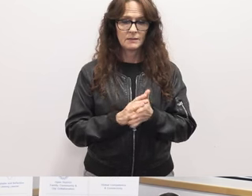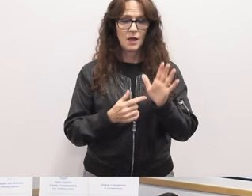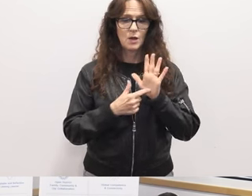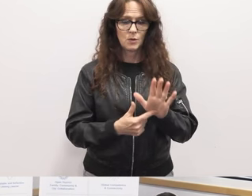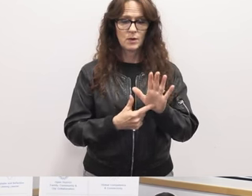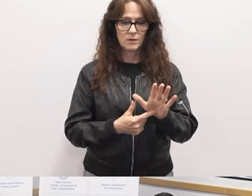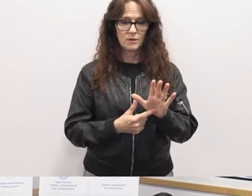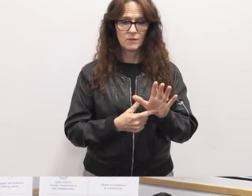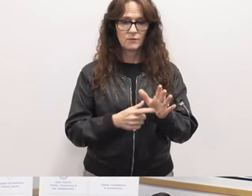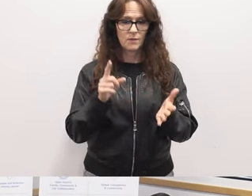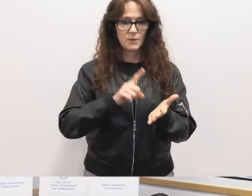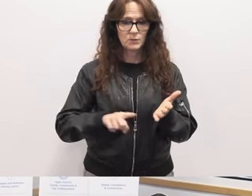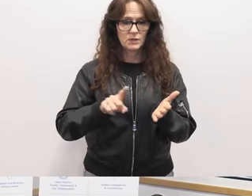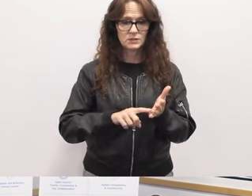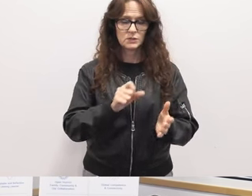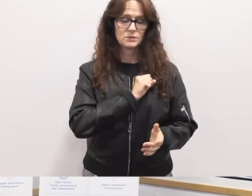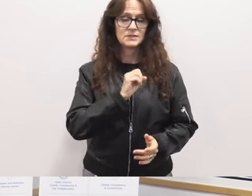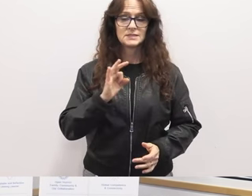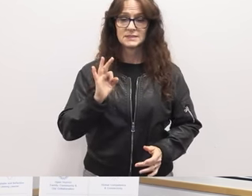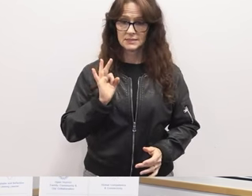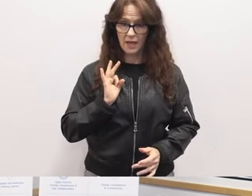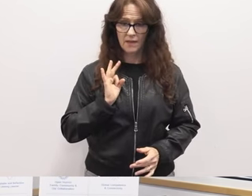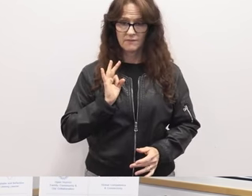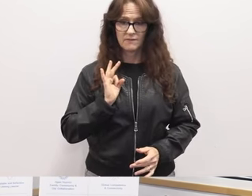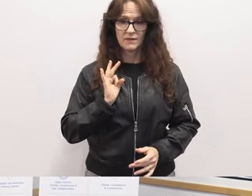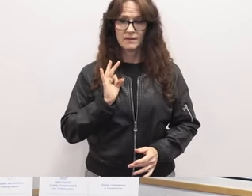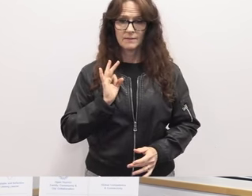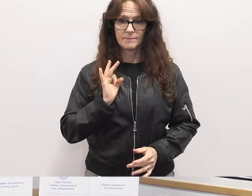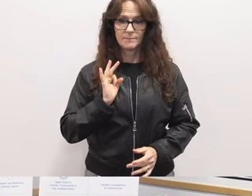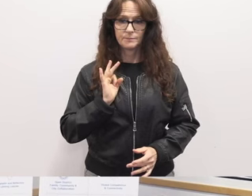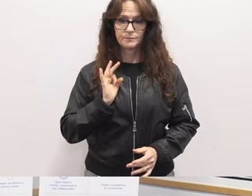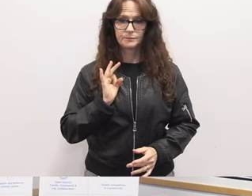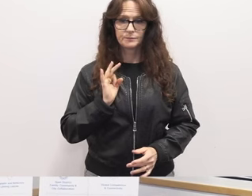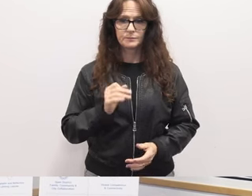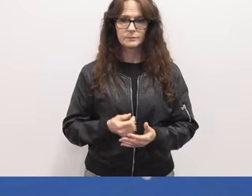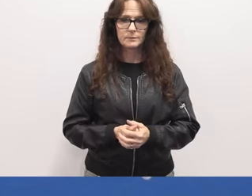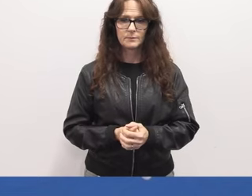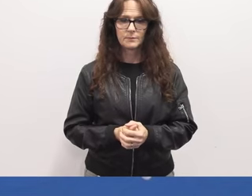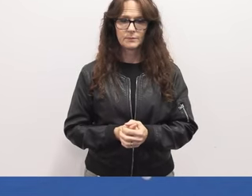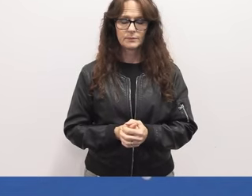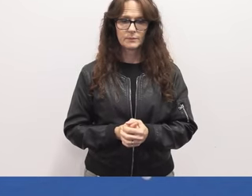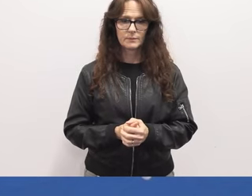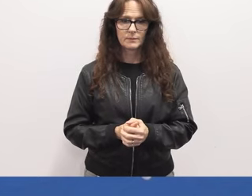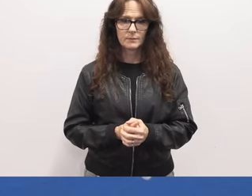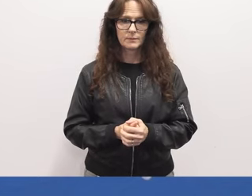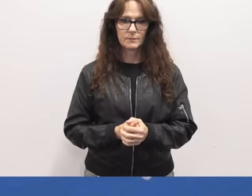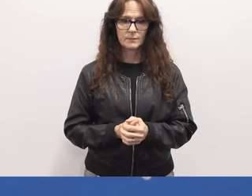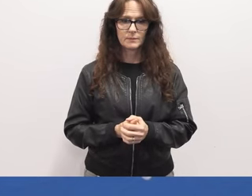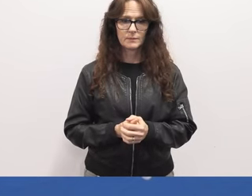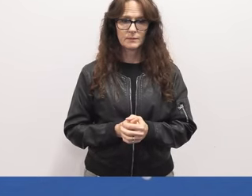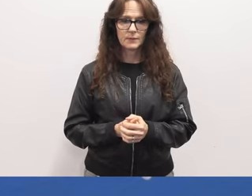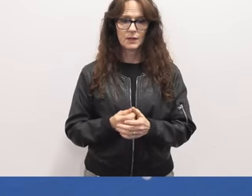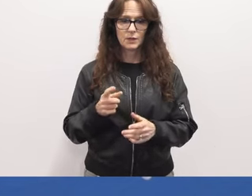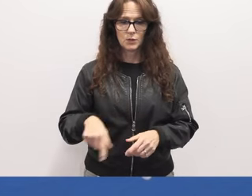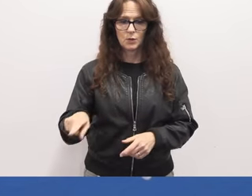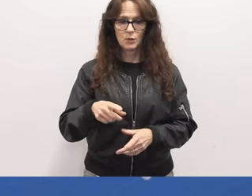from the research staff, you are allowing us to see that there's so much work